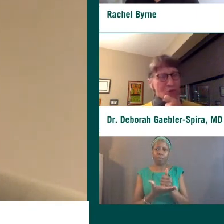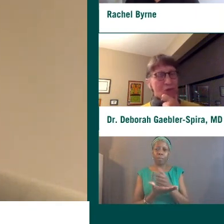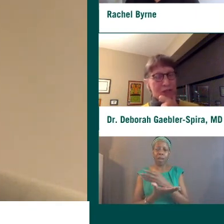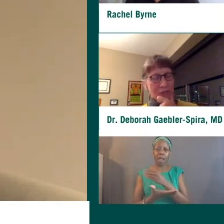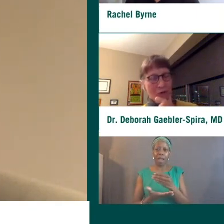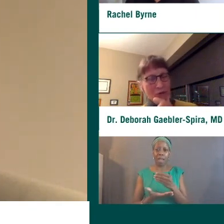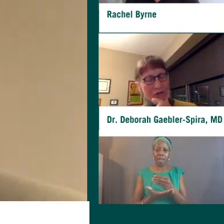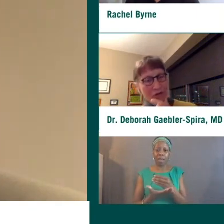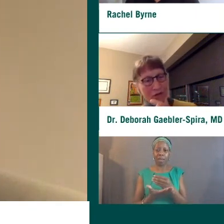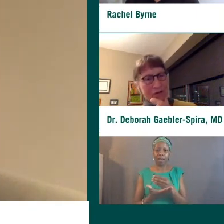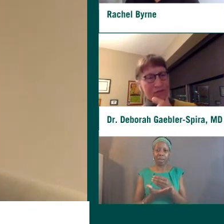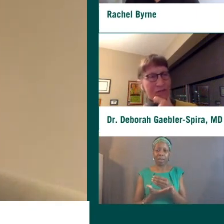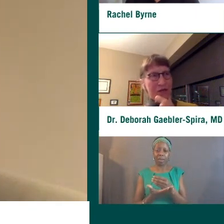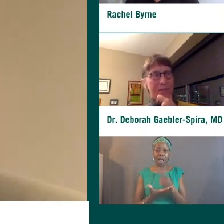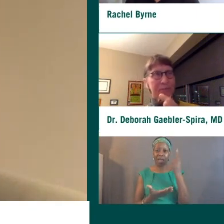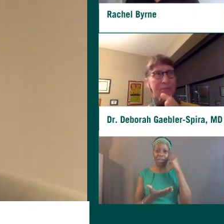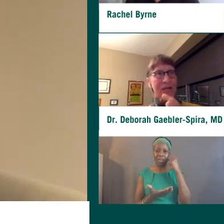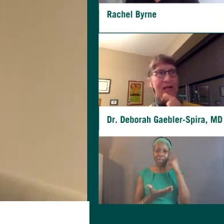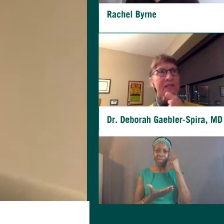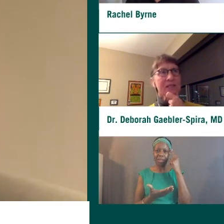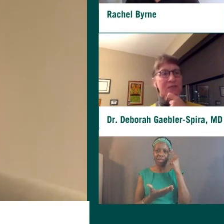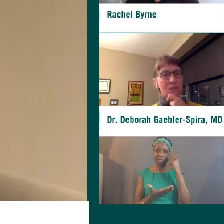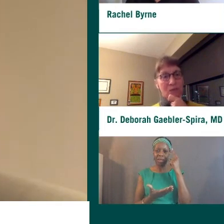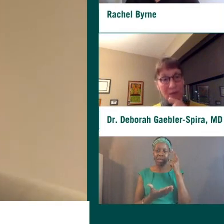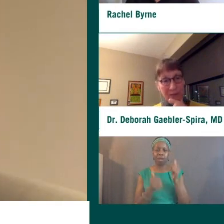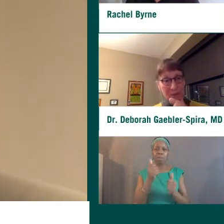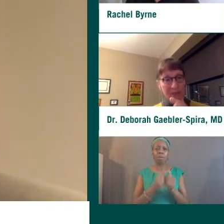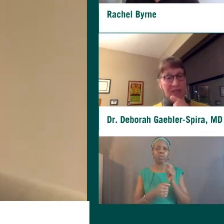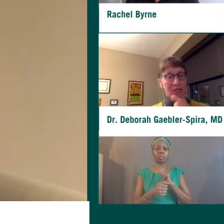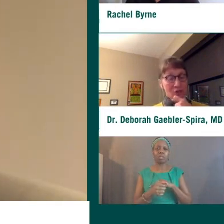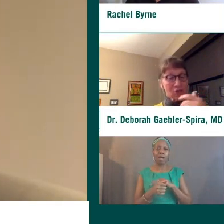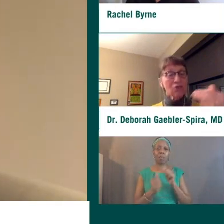Usually with all of the ideas about medication,